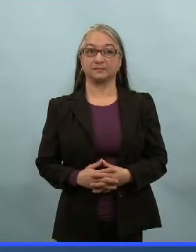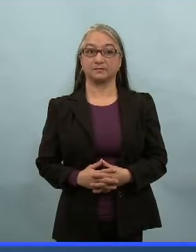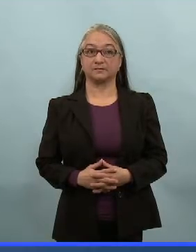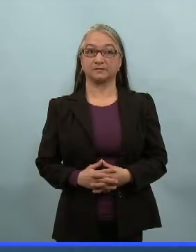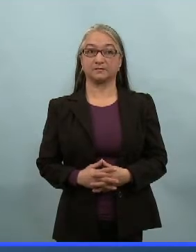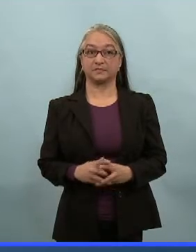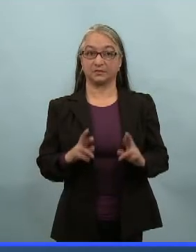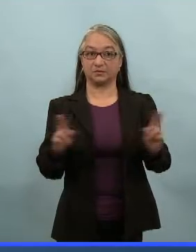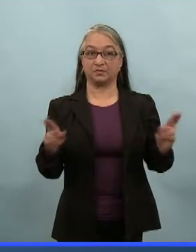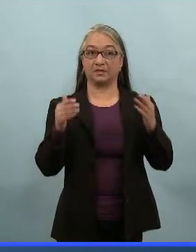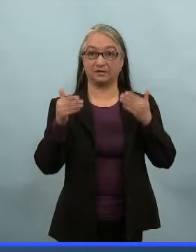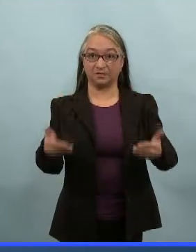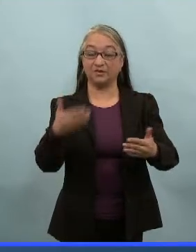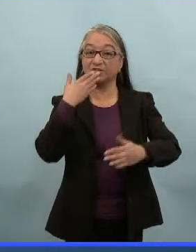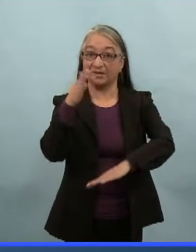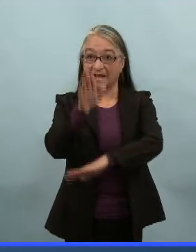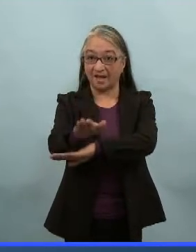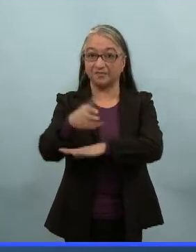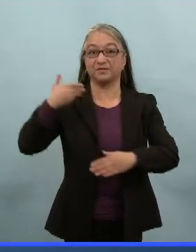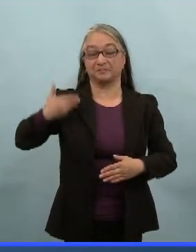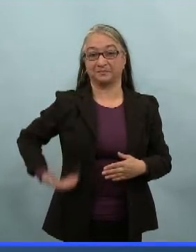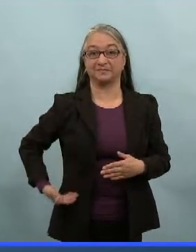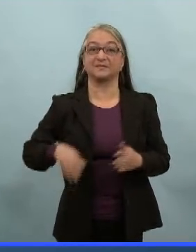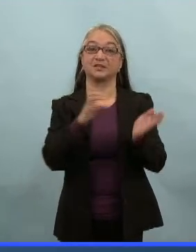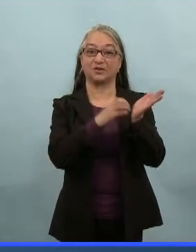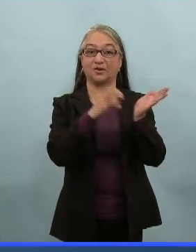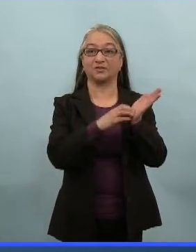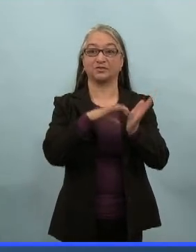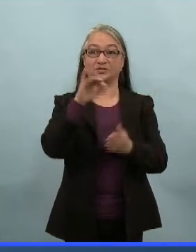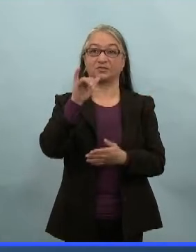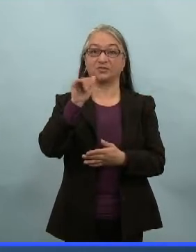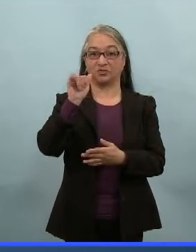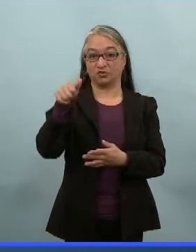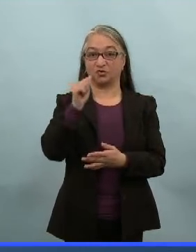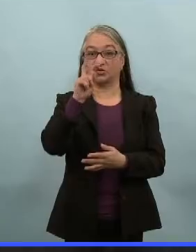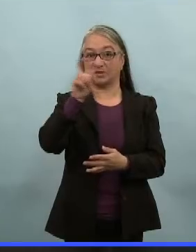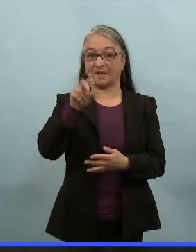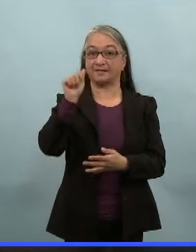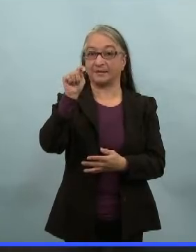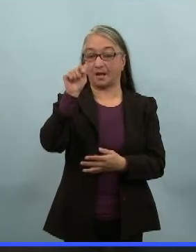afternoon i'm dr josh otwell i'm the deputy chief provincial public health officer for manitoba